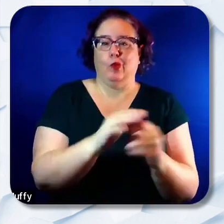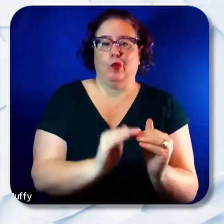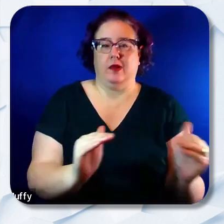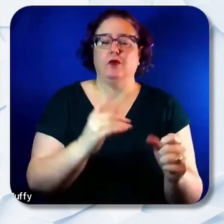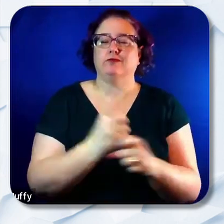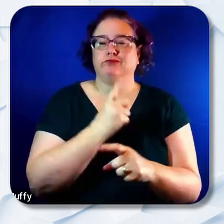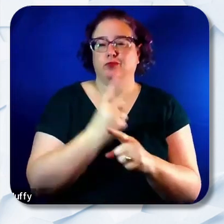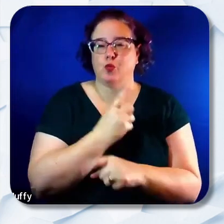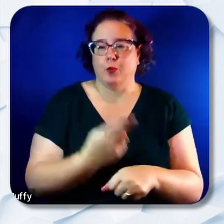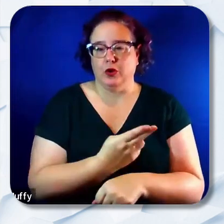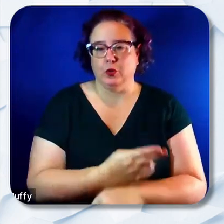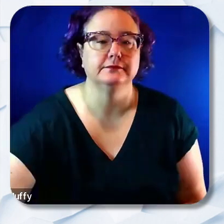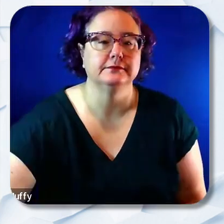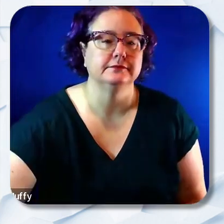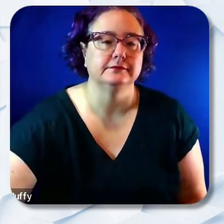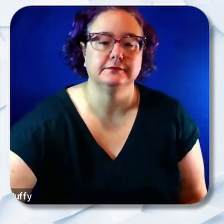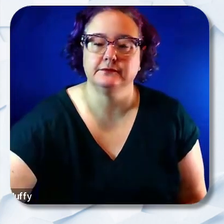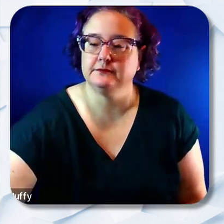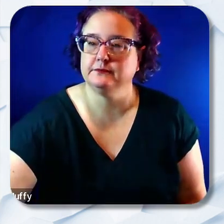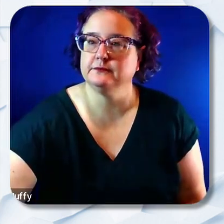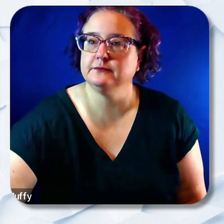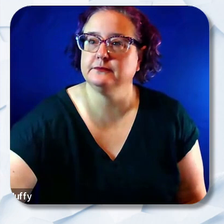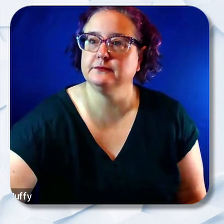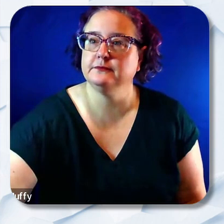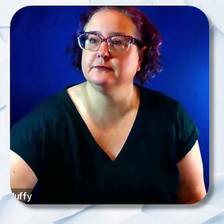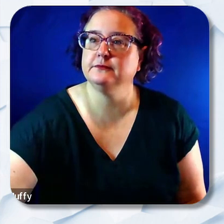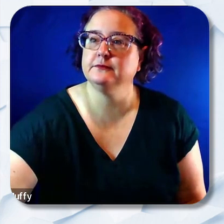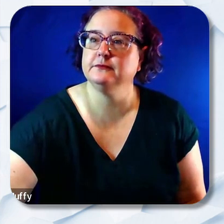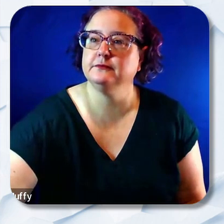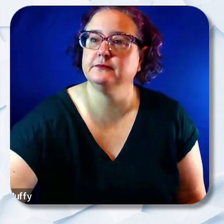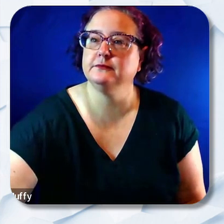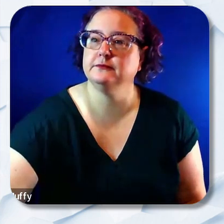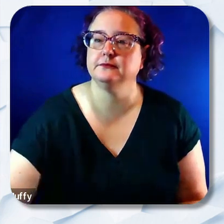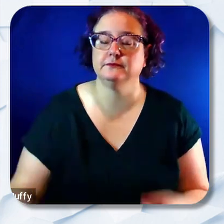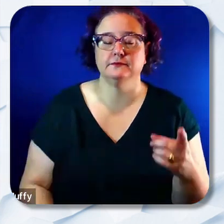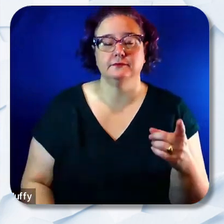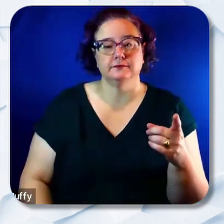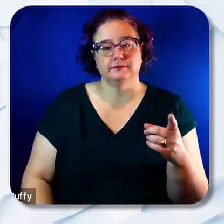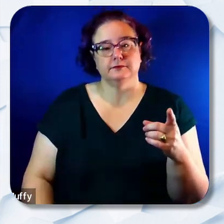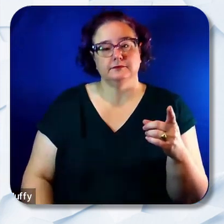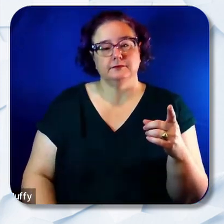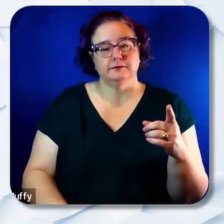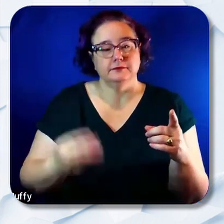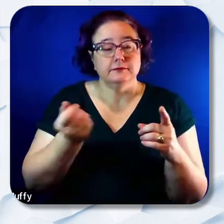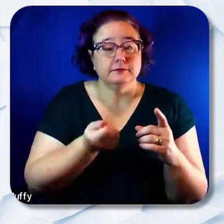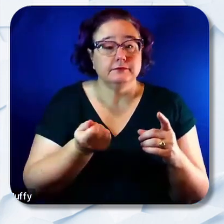The reporting template and online database includes several sections and subsections.